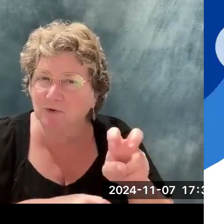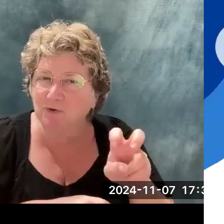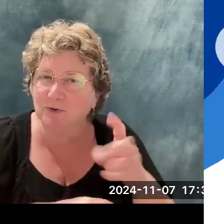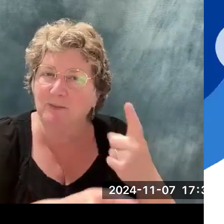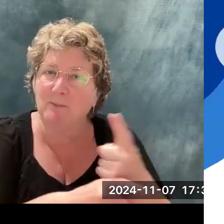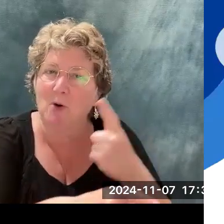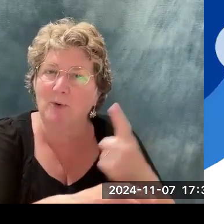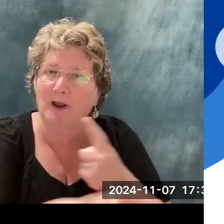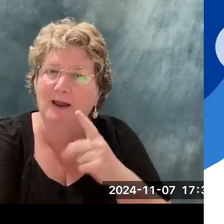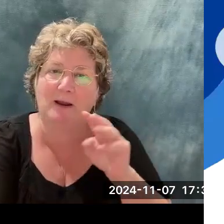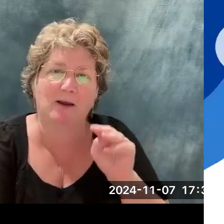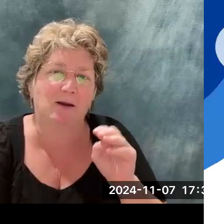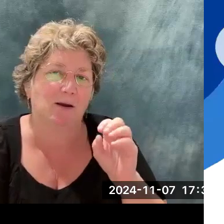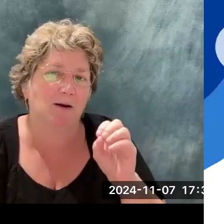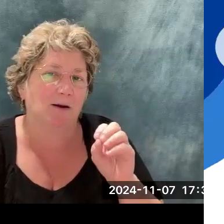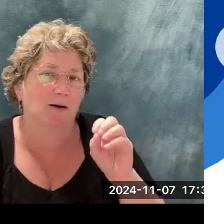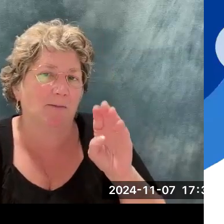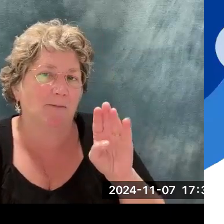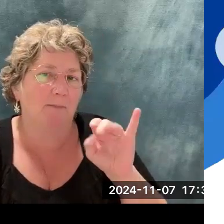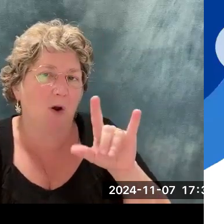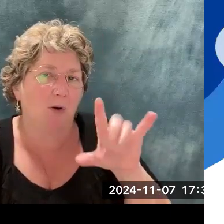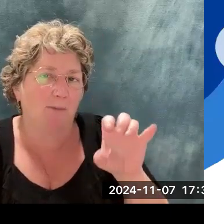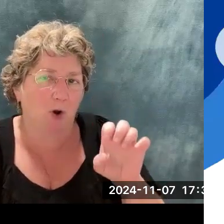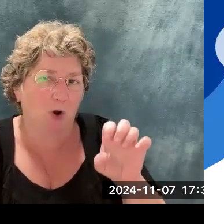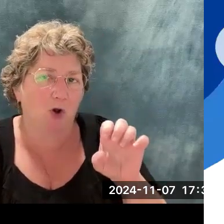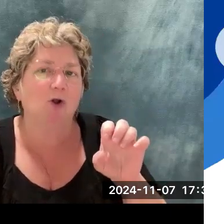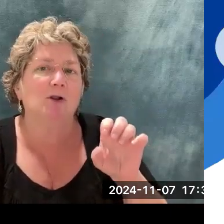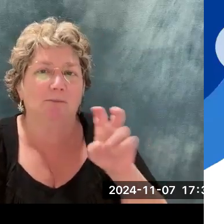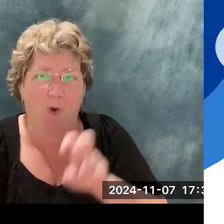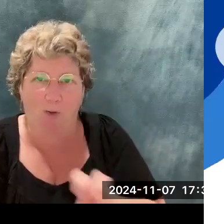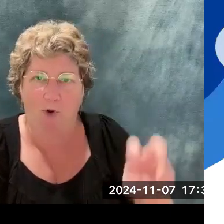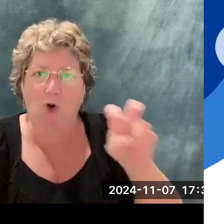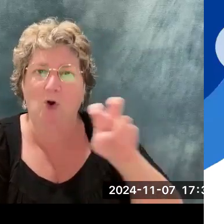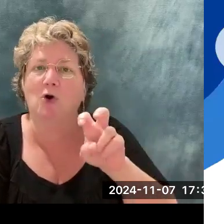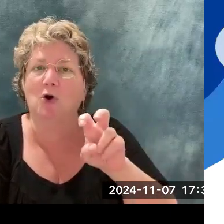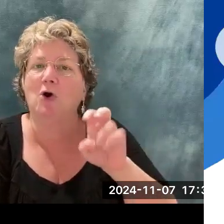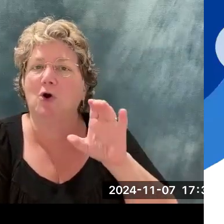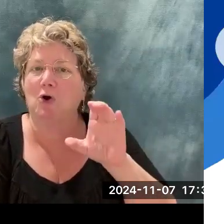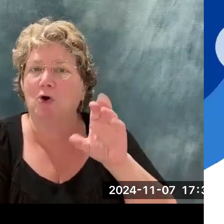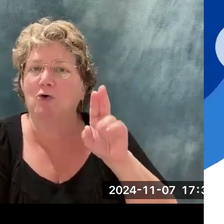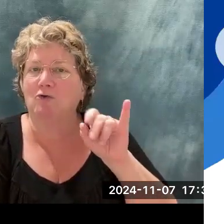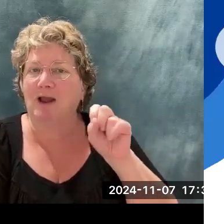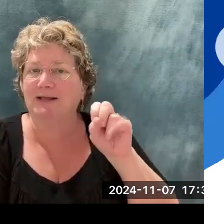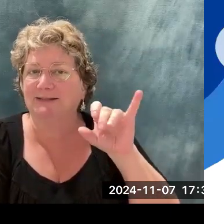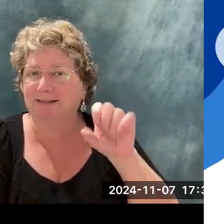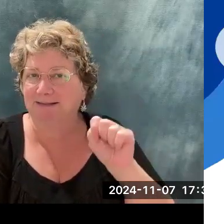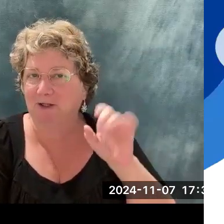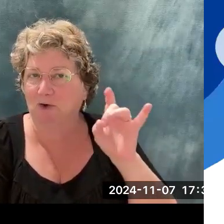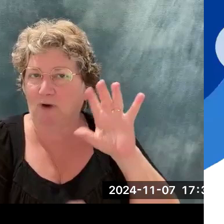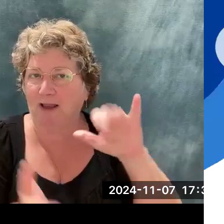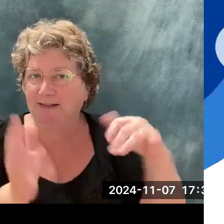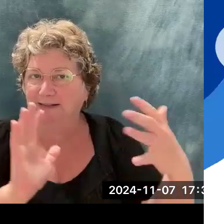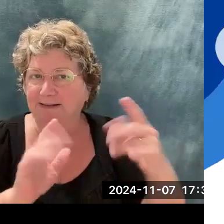come out to you within 45 minutes of that call. And again, this is available 24-7-365.